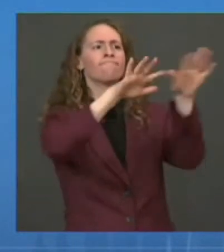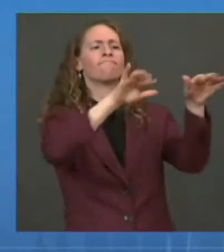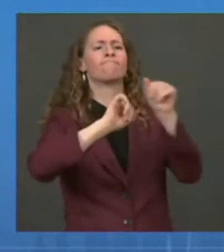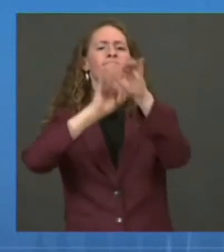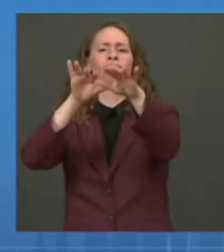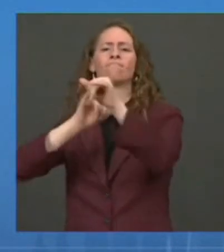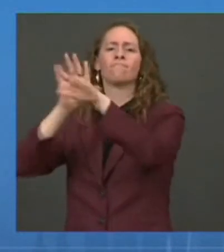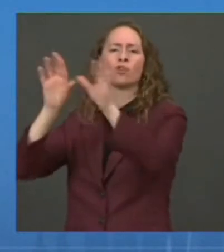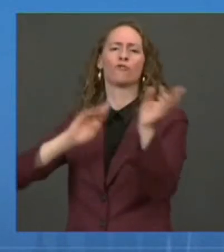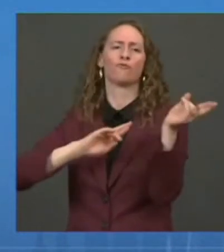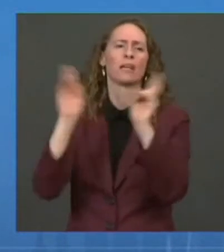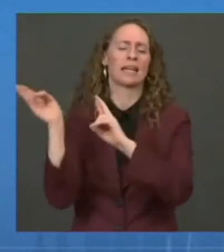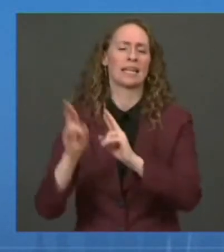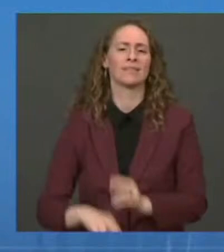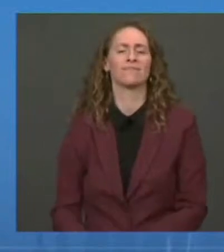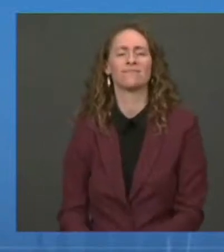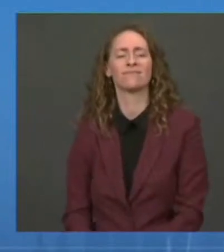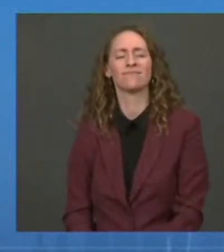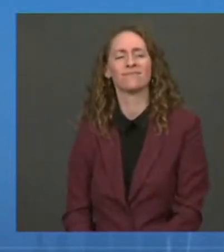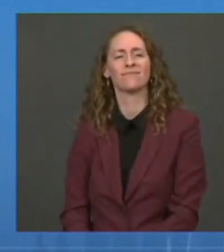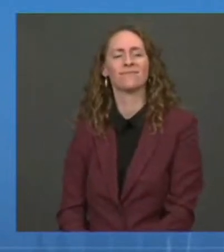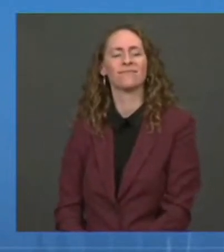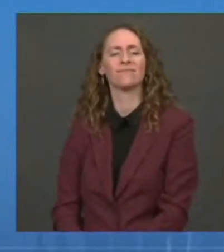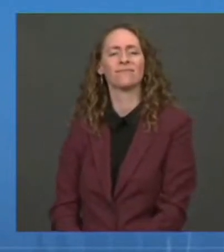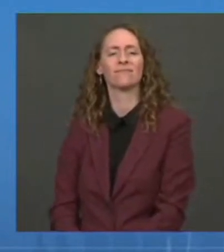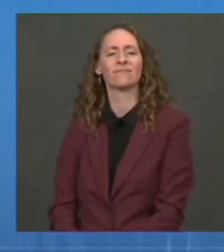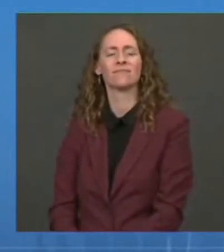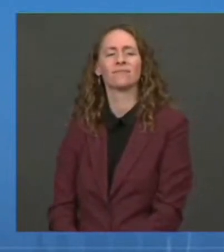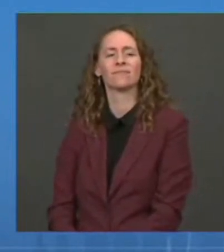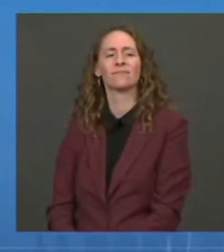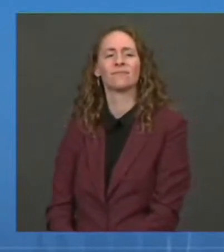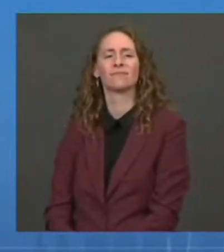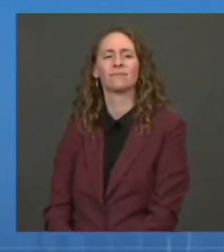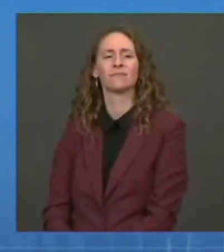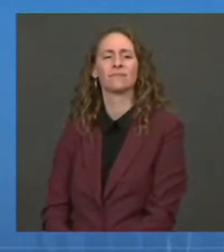SUPPORT UNDER STAFFED HOSPITALS AND HEALTHCARE FACILITIES ACROSS THE COUNTRY.